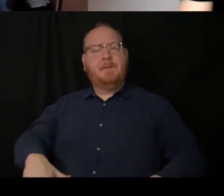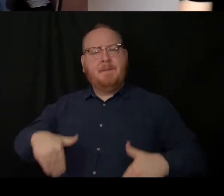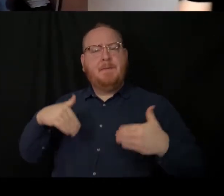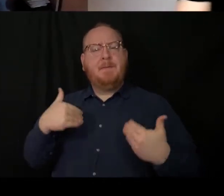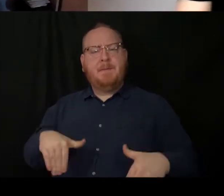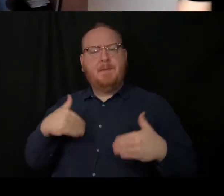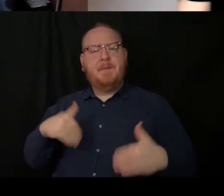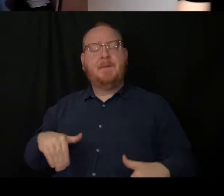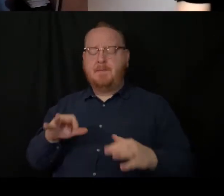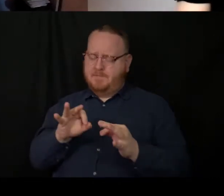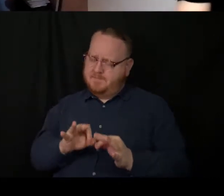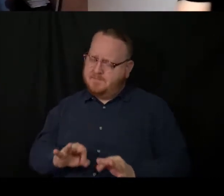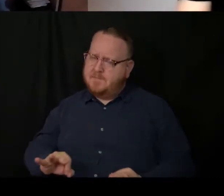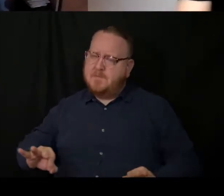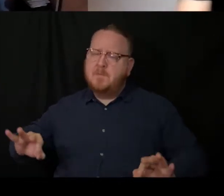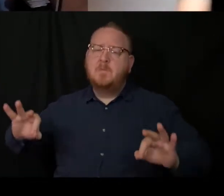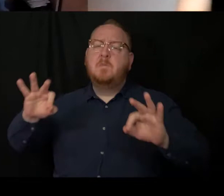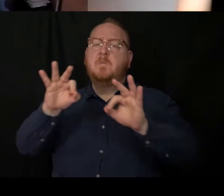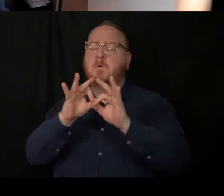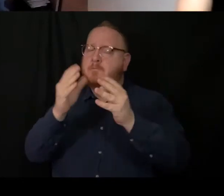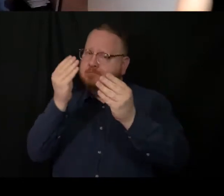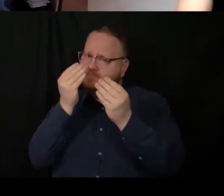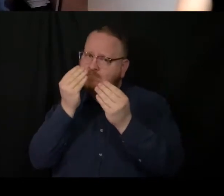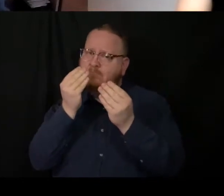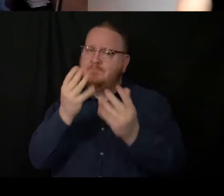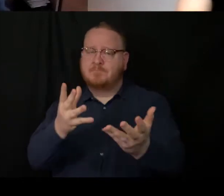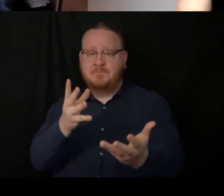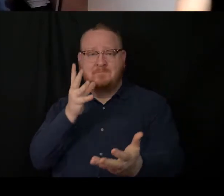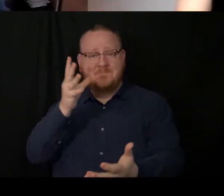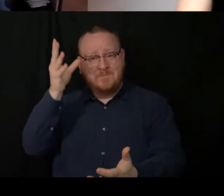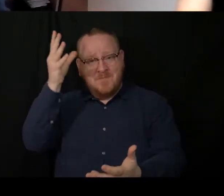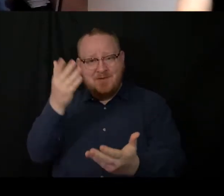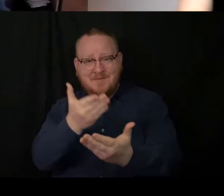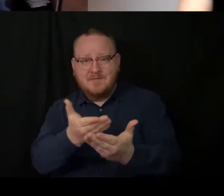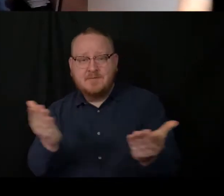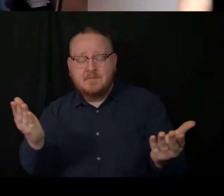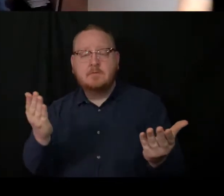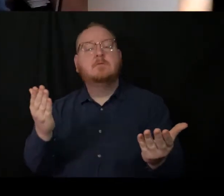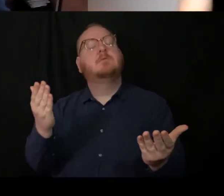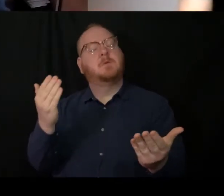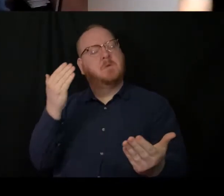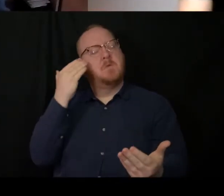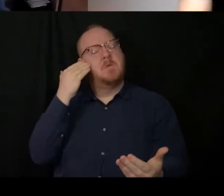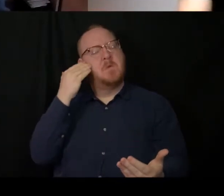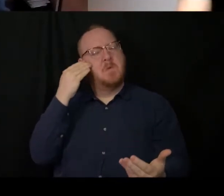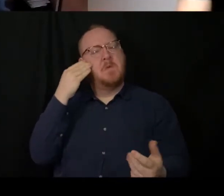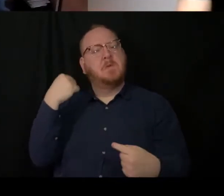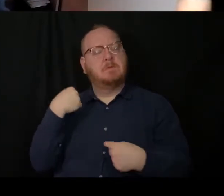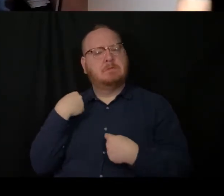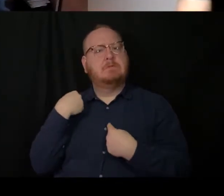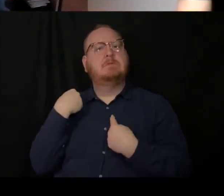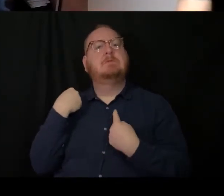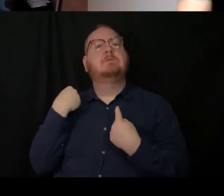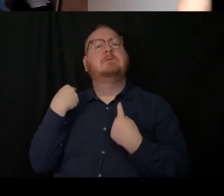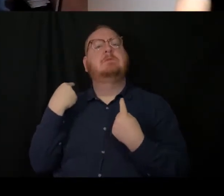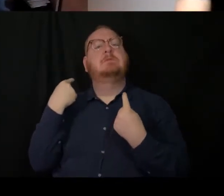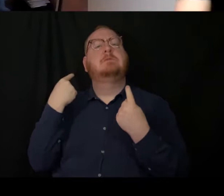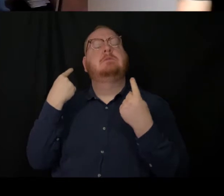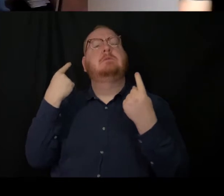to tell parents today. It's been a long year for a lot of parents, students and the